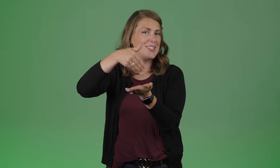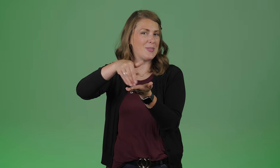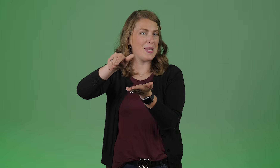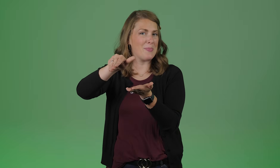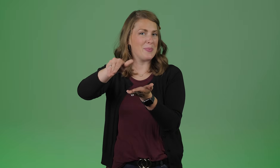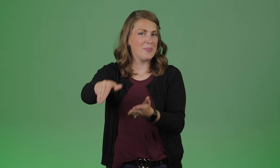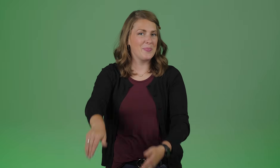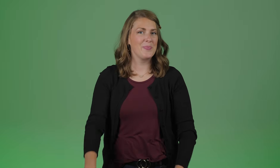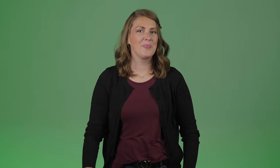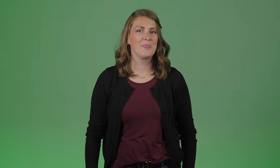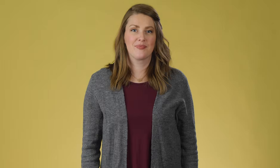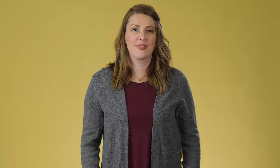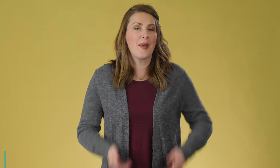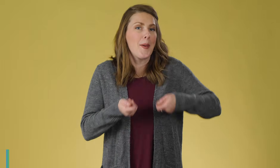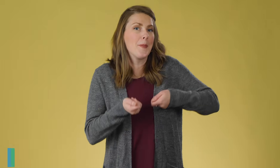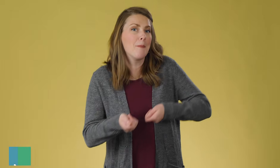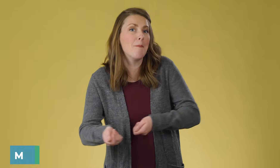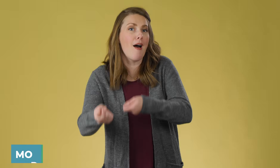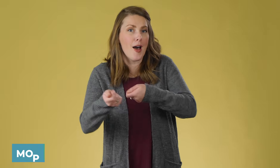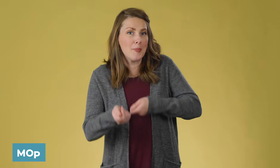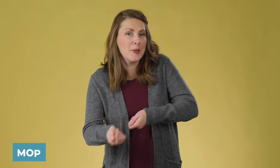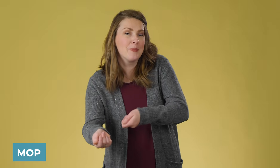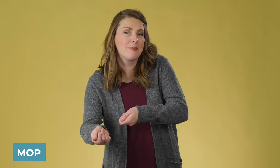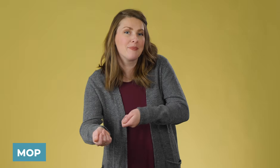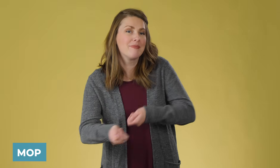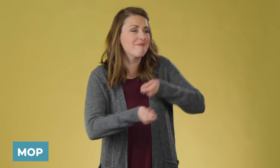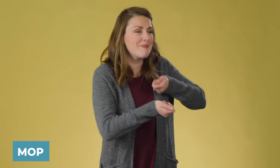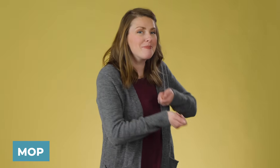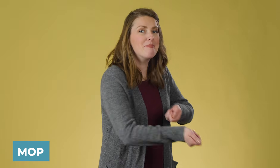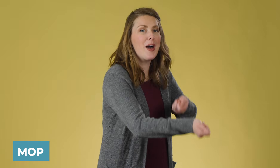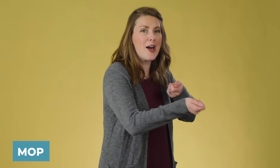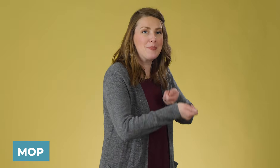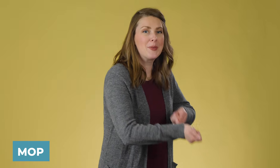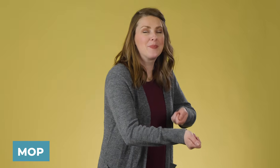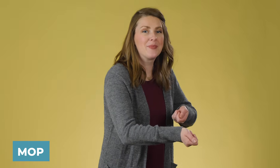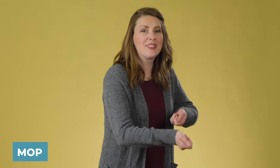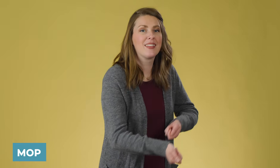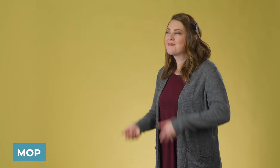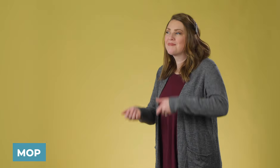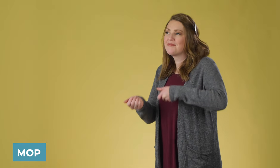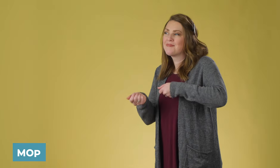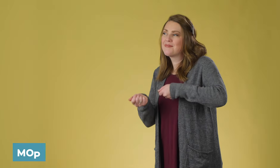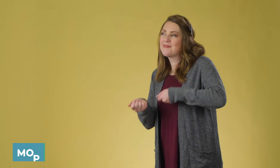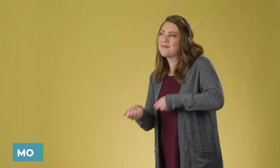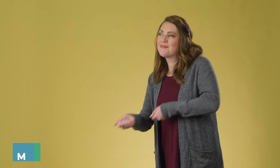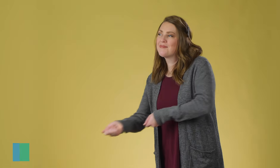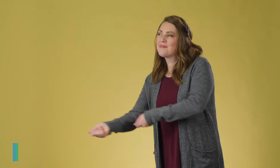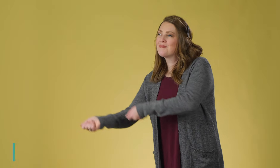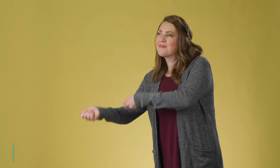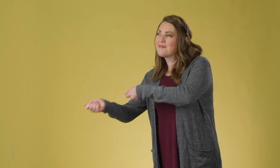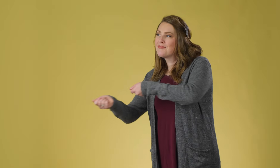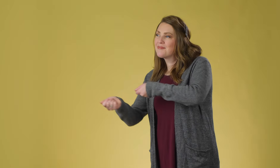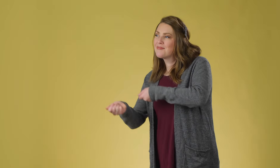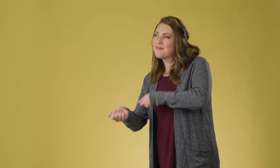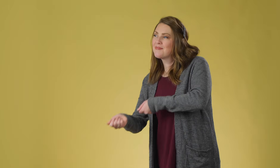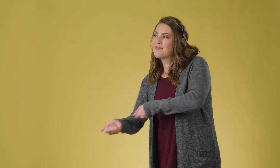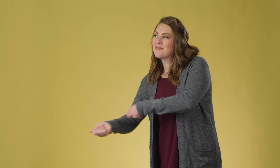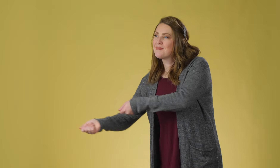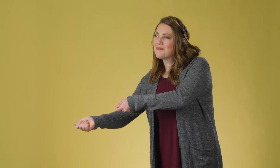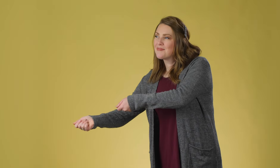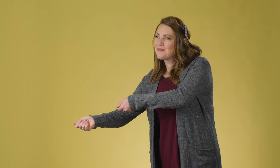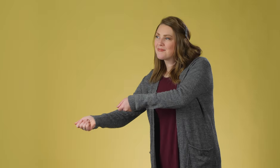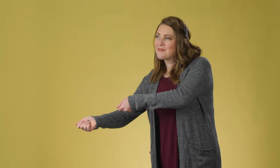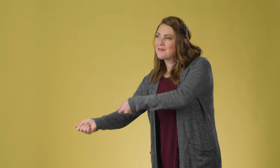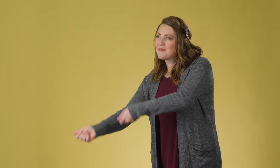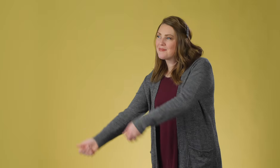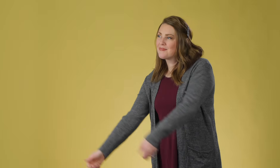'sweep.' 'Mop, mop,' it's like you're holding the mop and you're mopping the floor